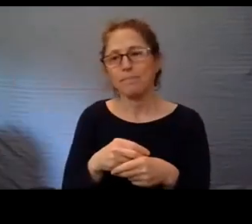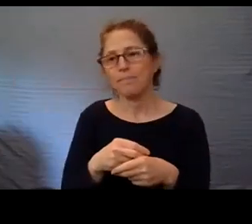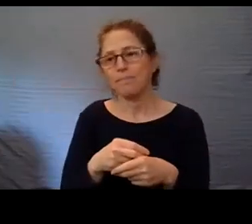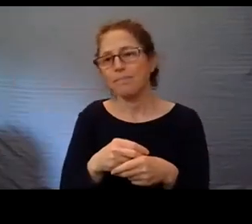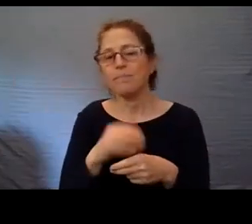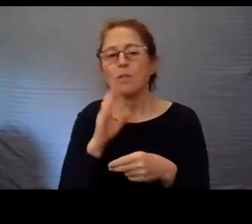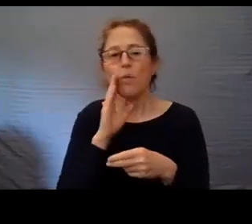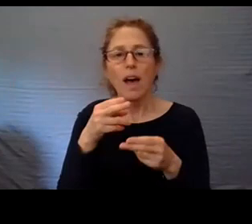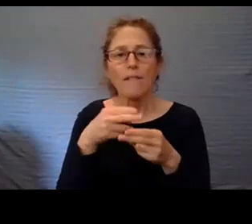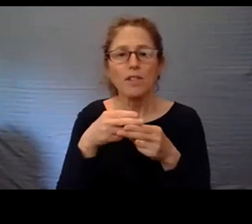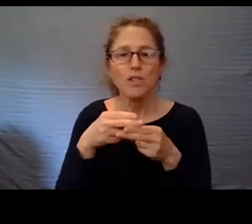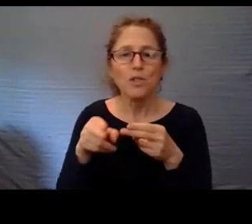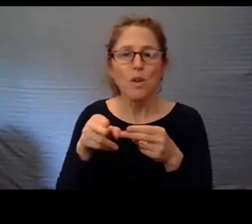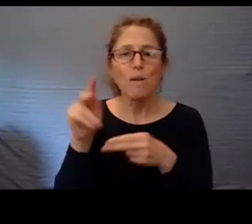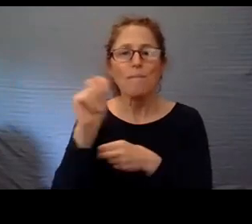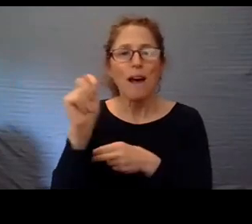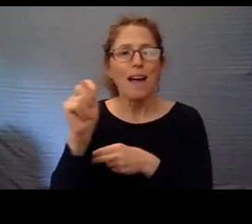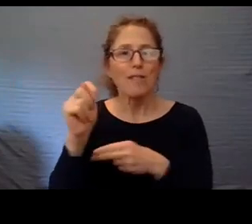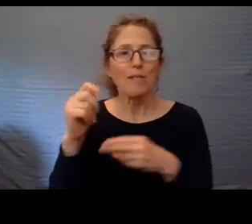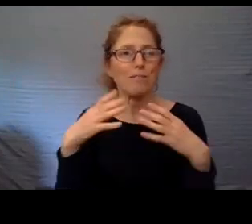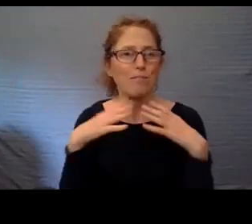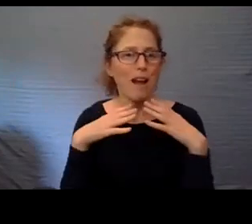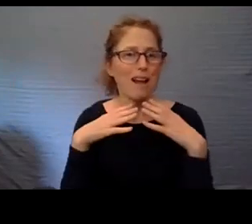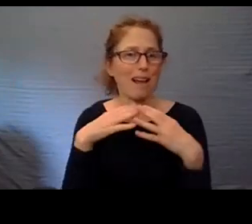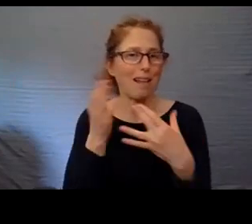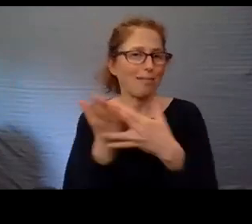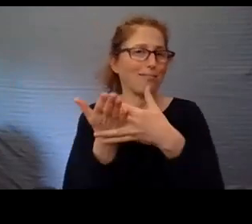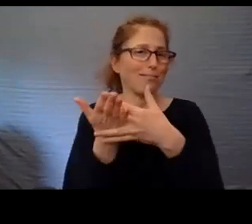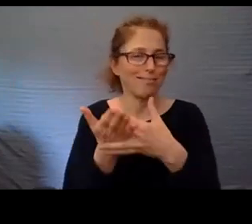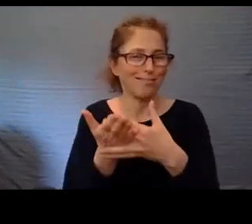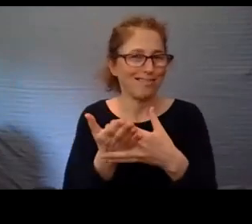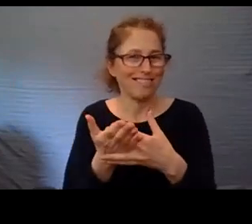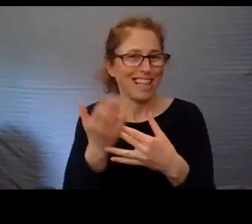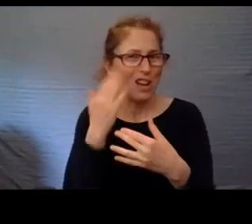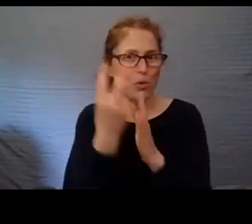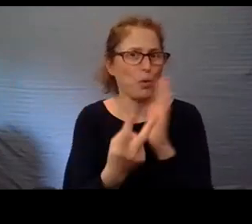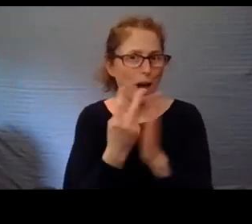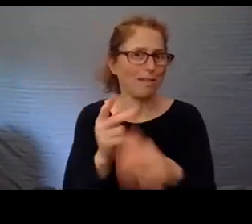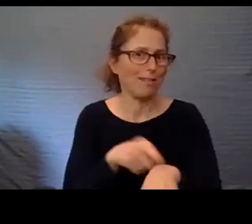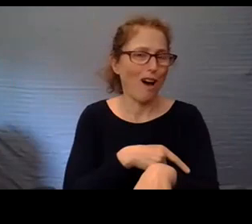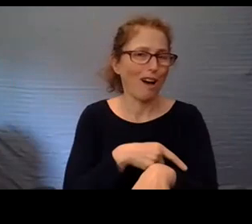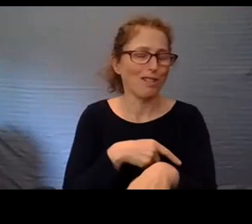There will be a short bathroom break in the middle. I know I'll want to use the bathroom, this thing is two hours. So just be aware of that.